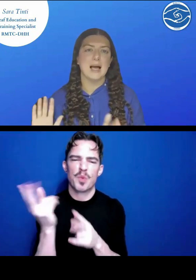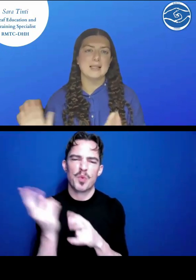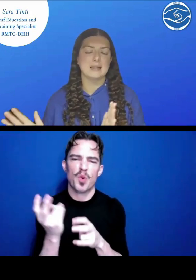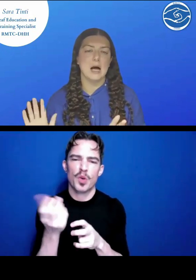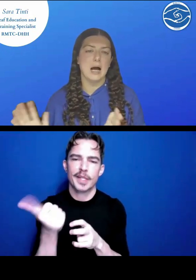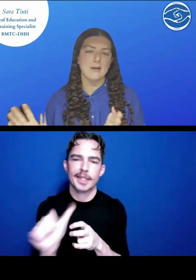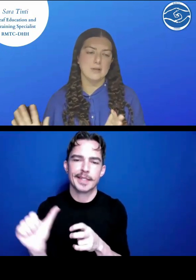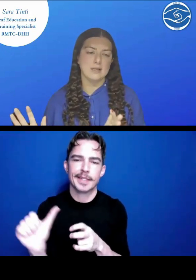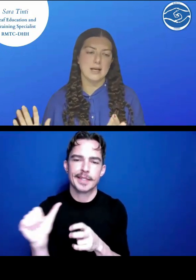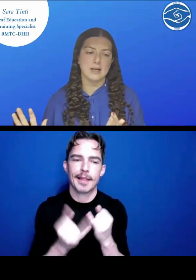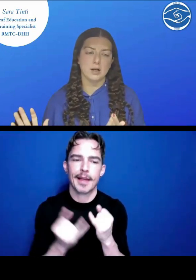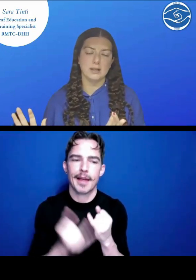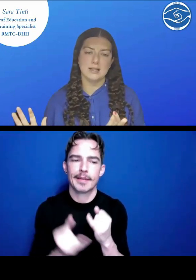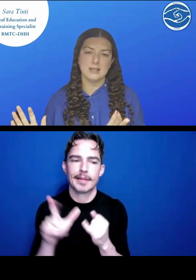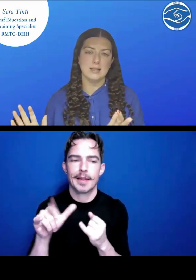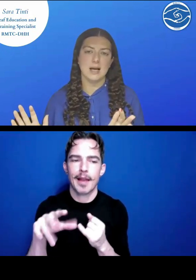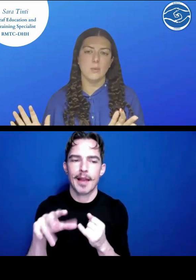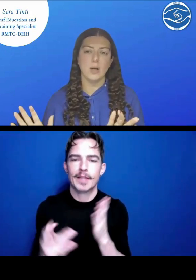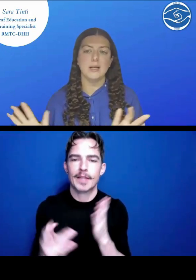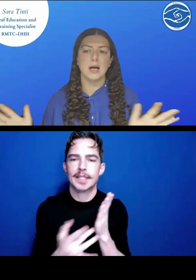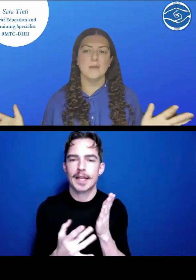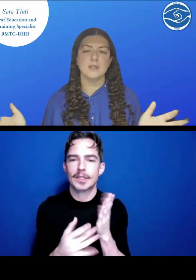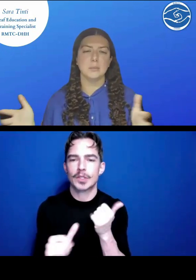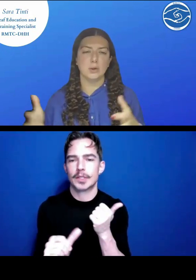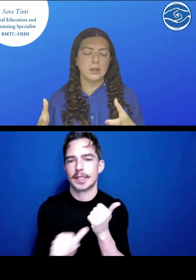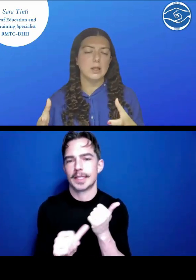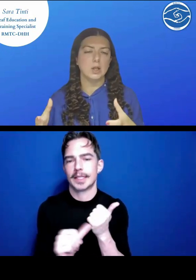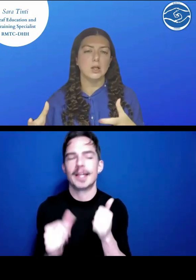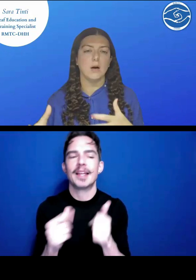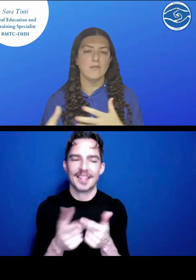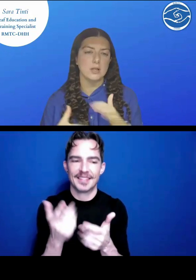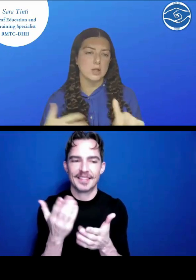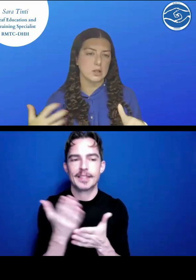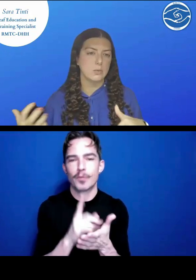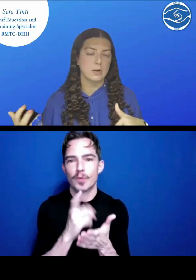that last live technical assistance. That way, we can have some like really good conversations